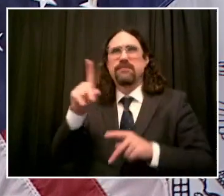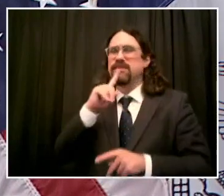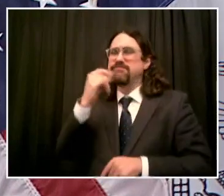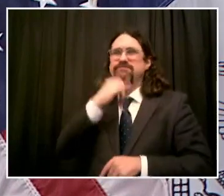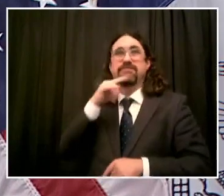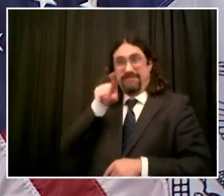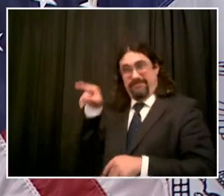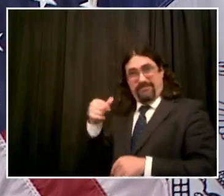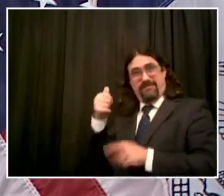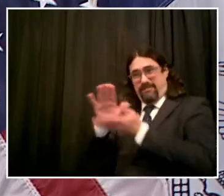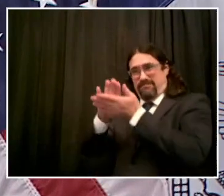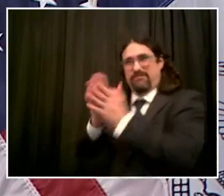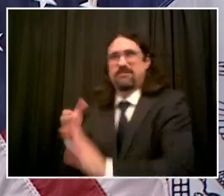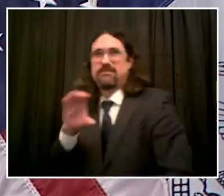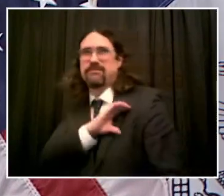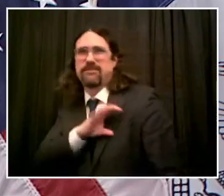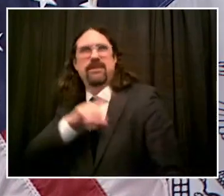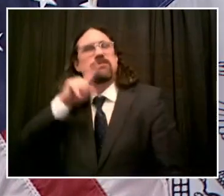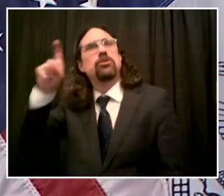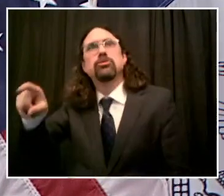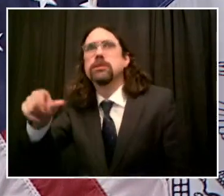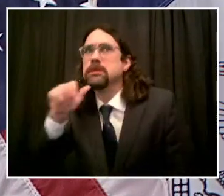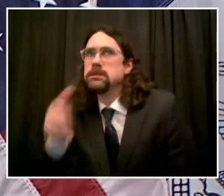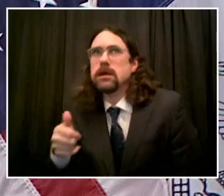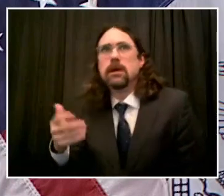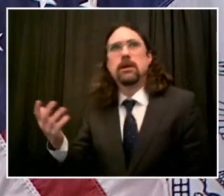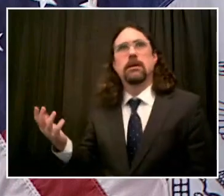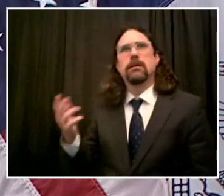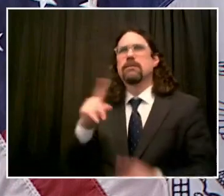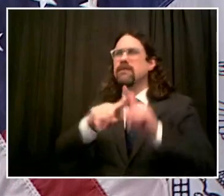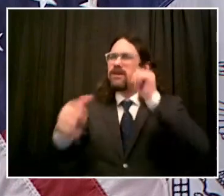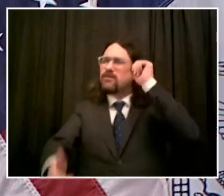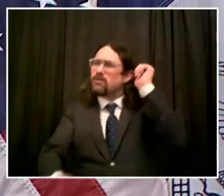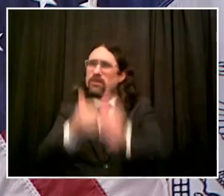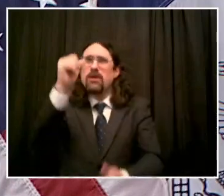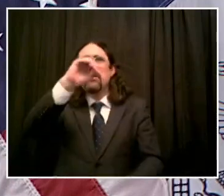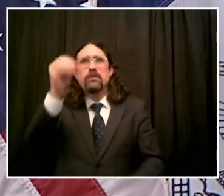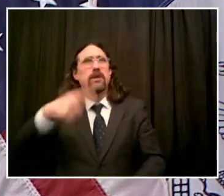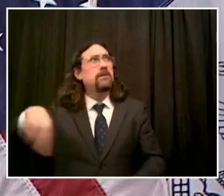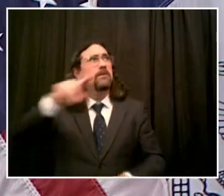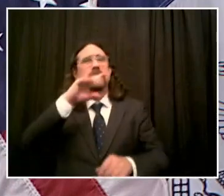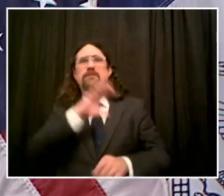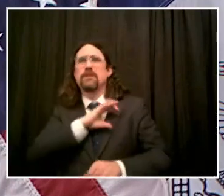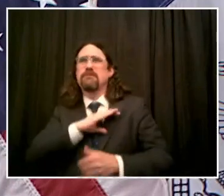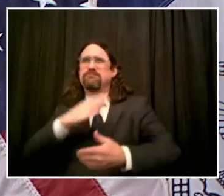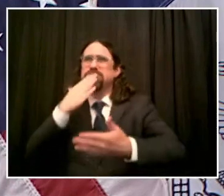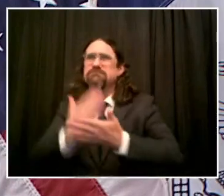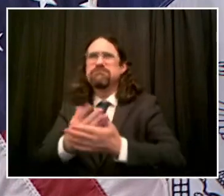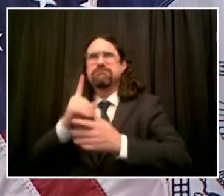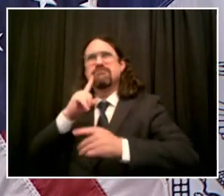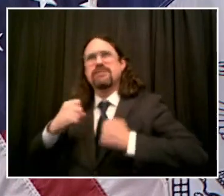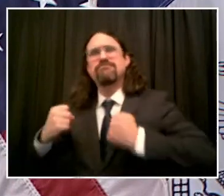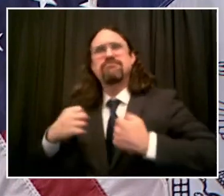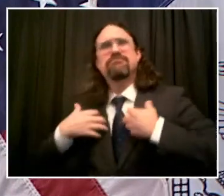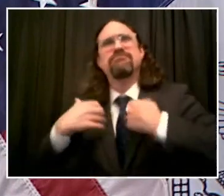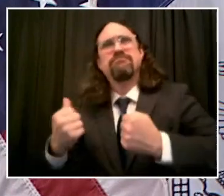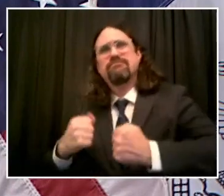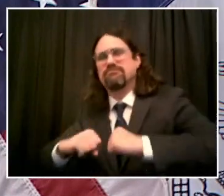SHOULD NOT BE IN THE POLICE